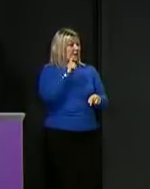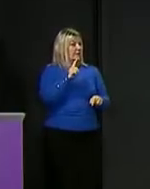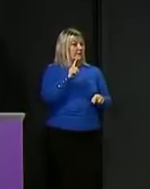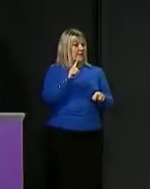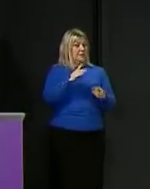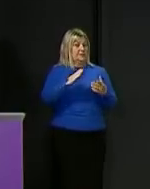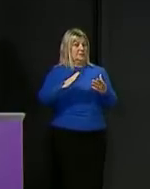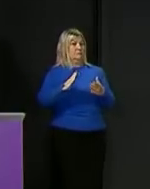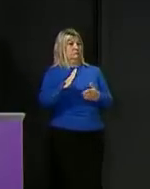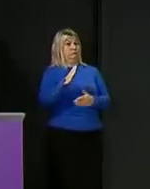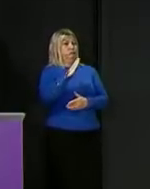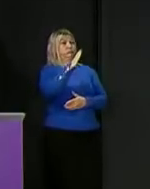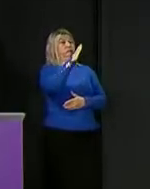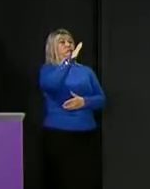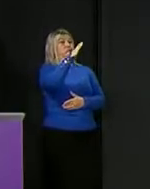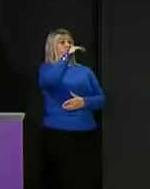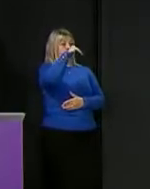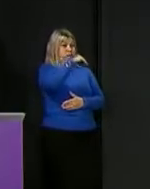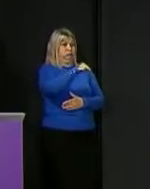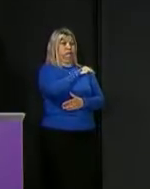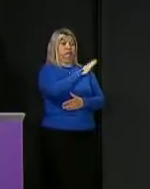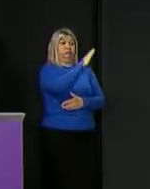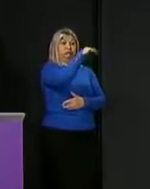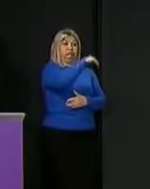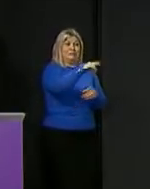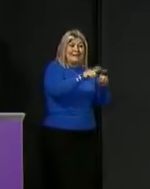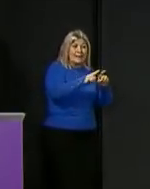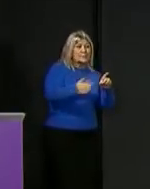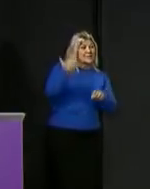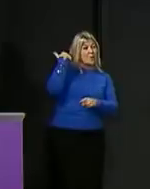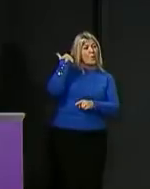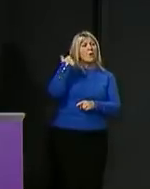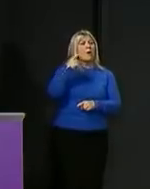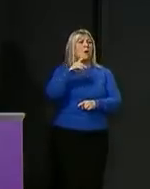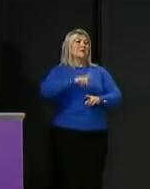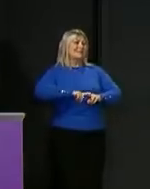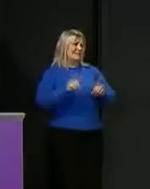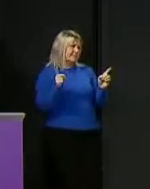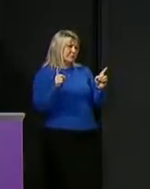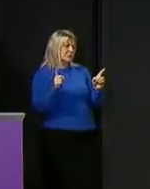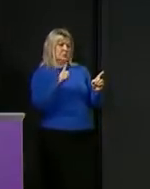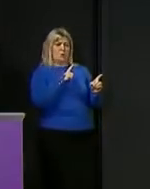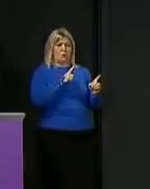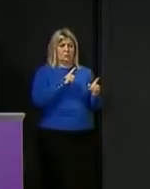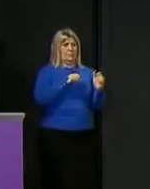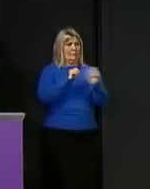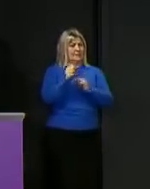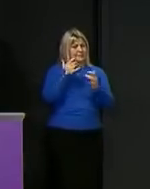pattern from the first wave because we've got better testing now, but we are not locked down?